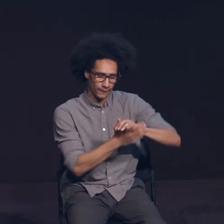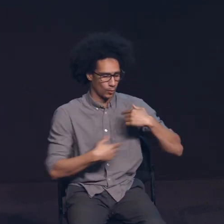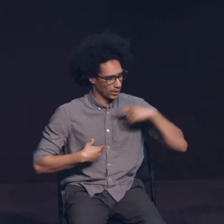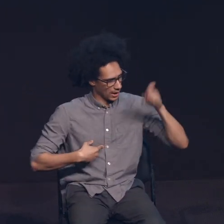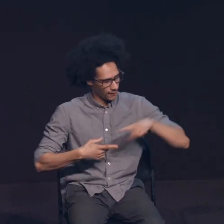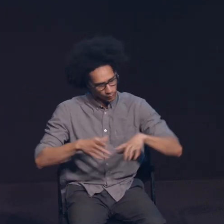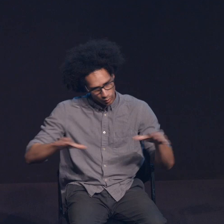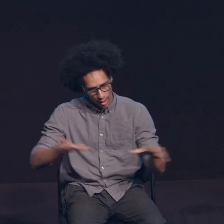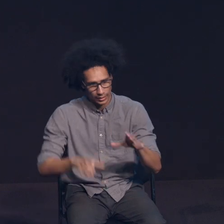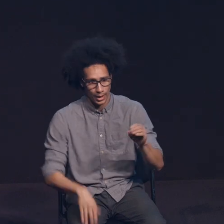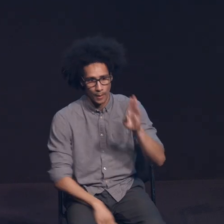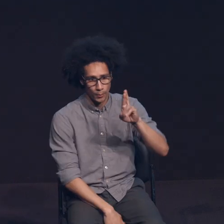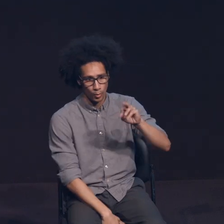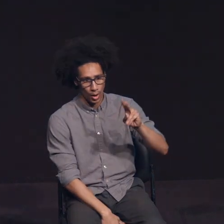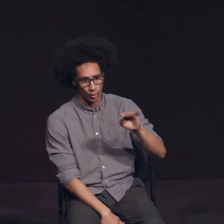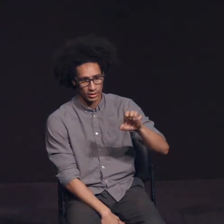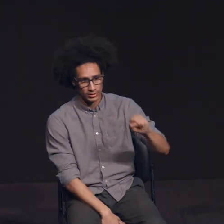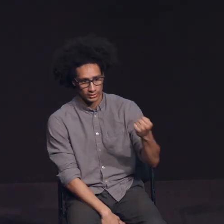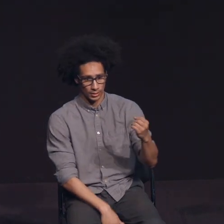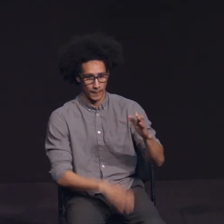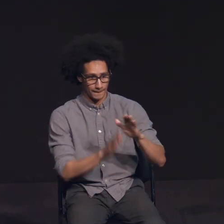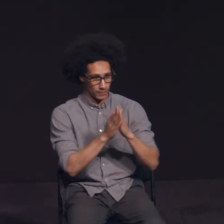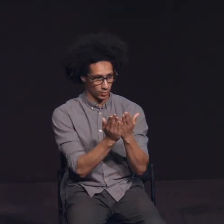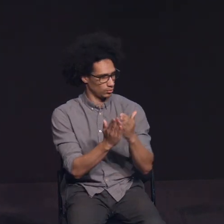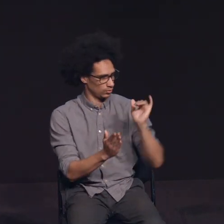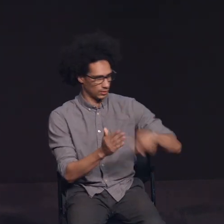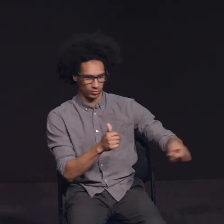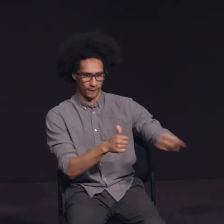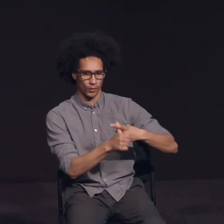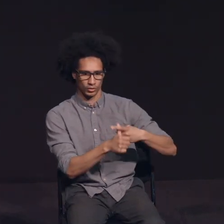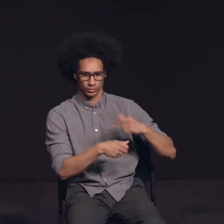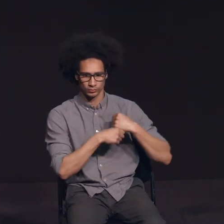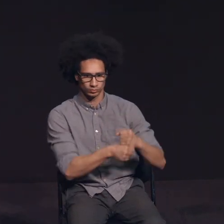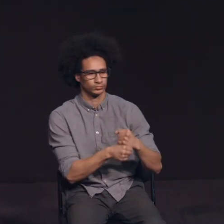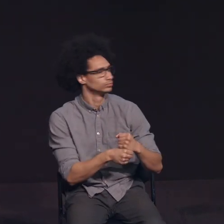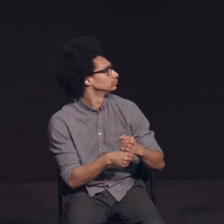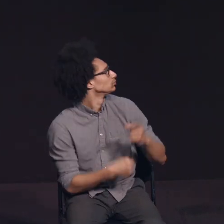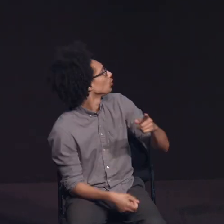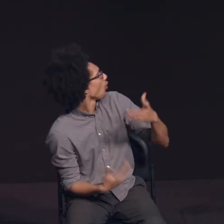one of its creations. And you've already seen this cover in the previous